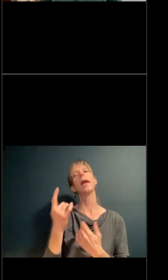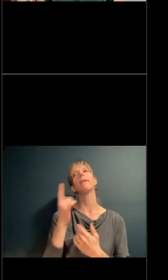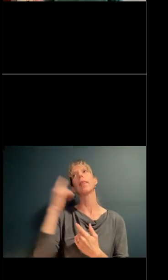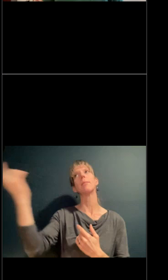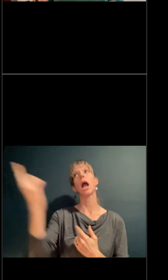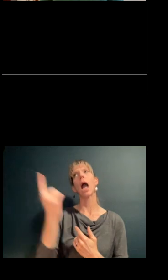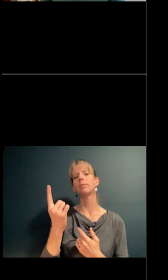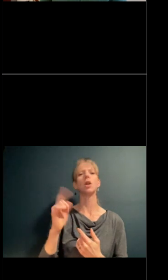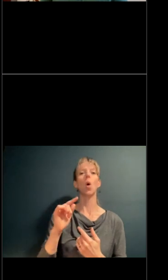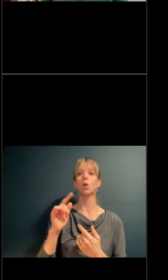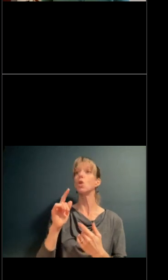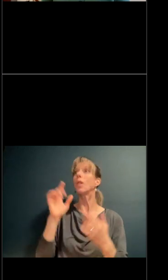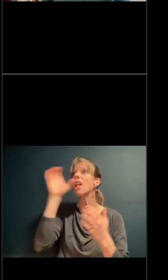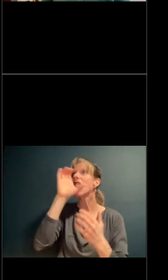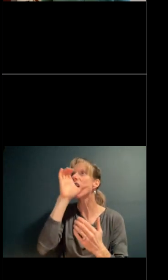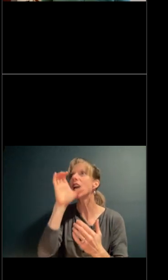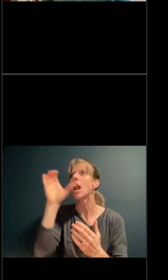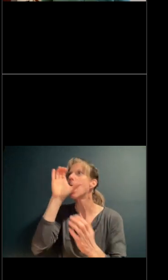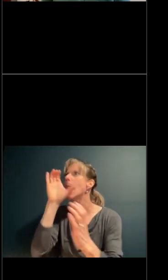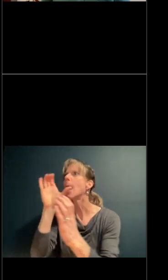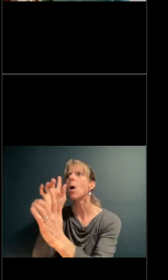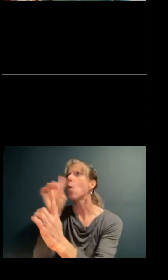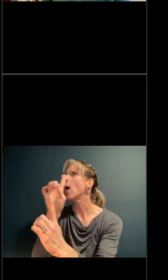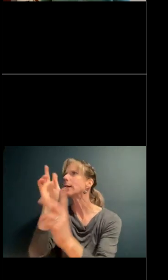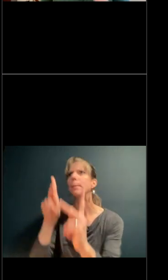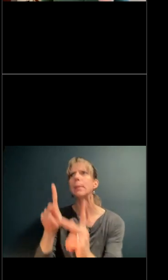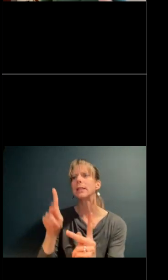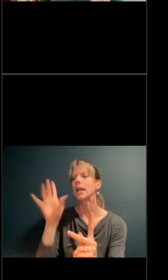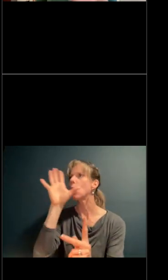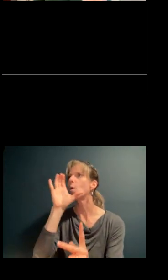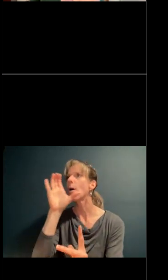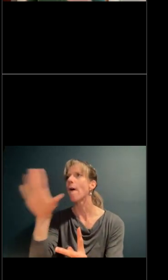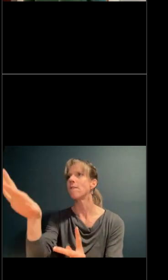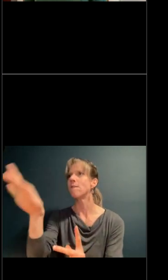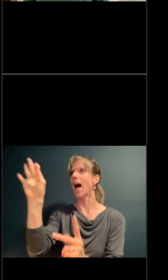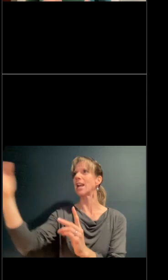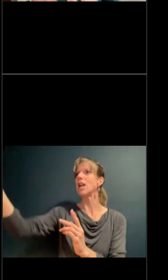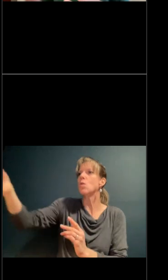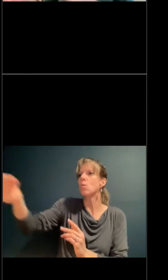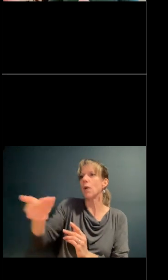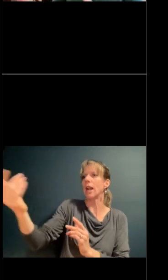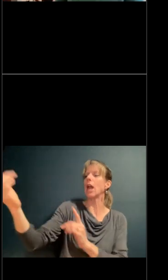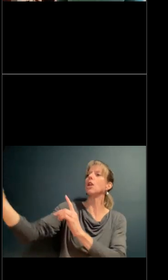Aching because of their absence in some way. And that destination of belonging on the right of